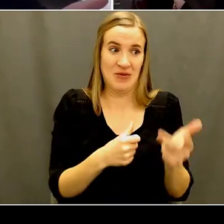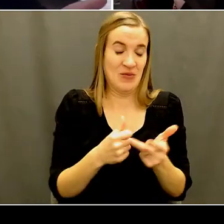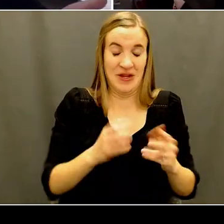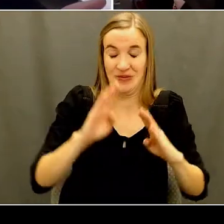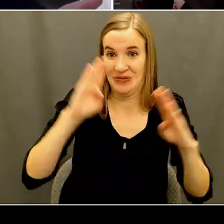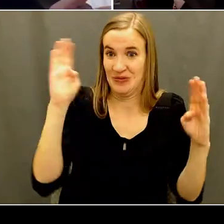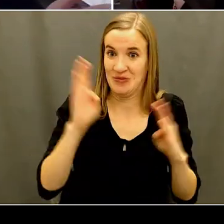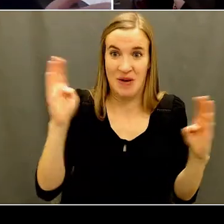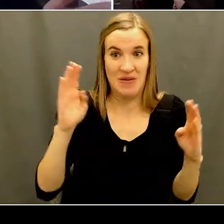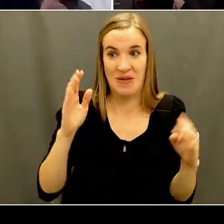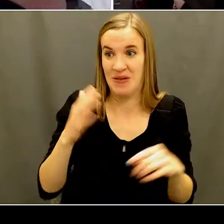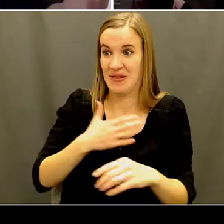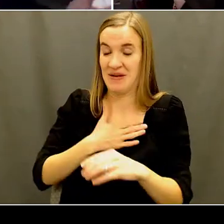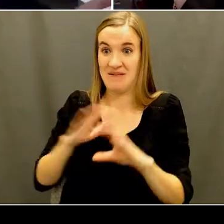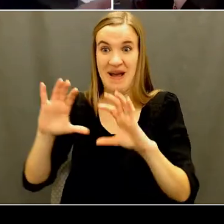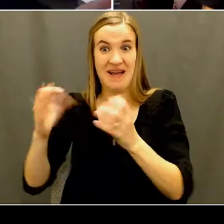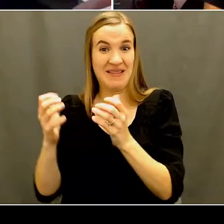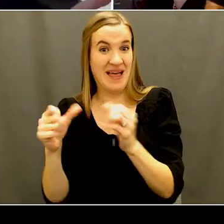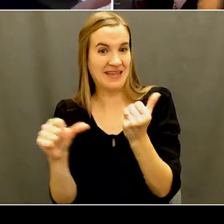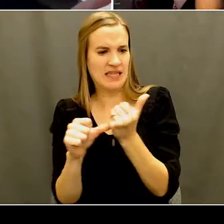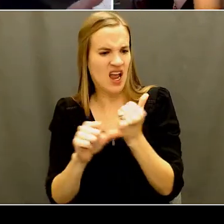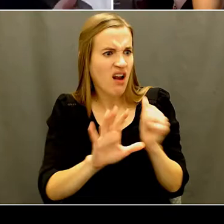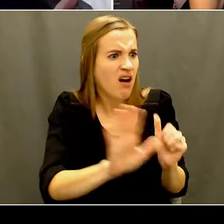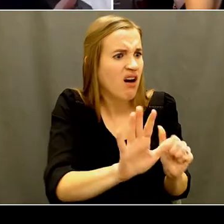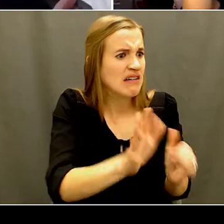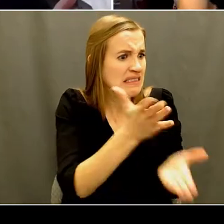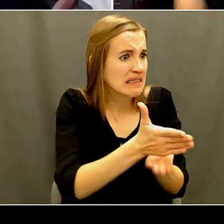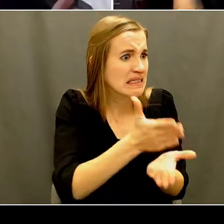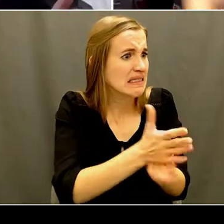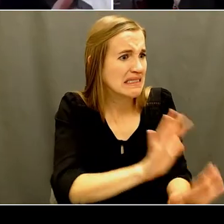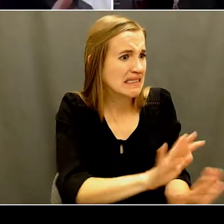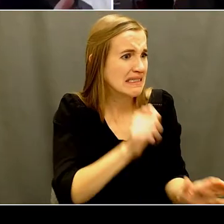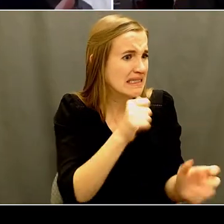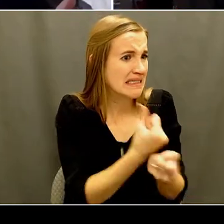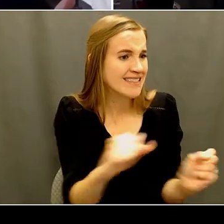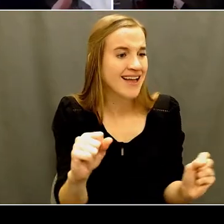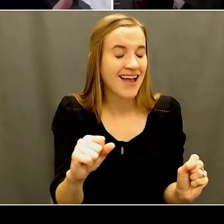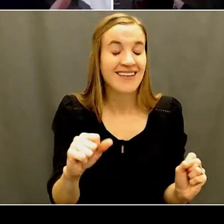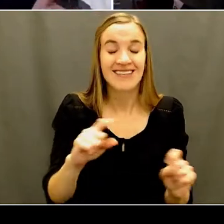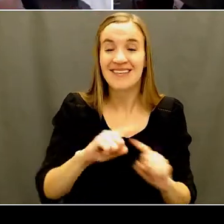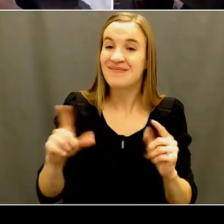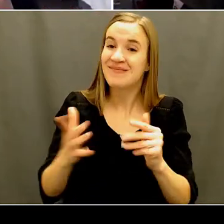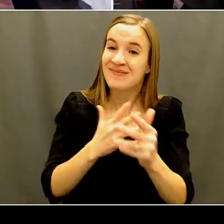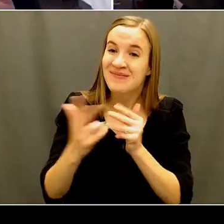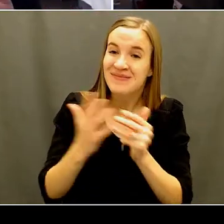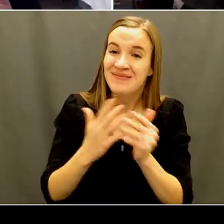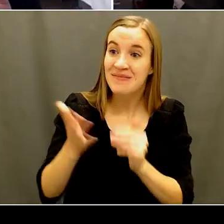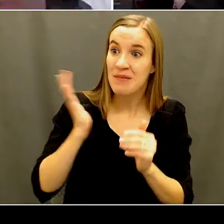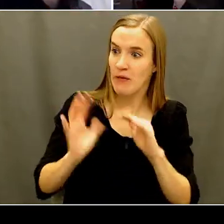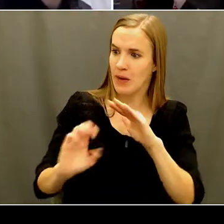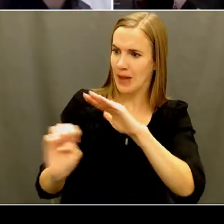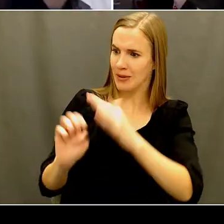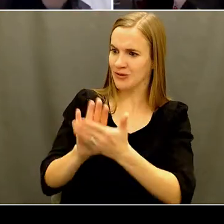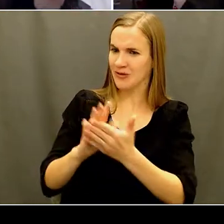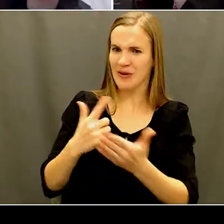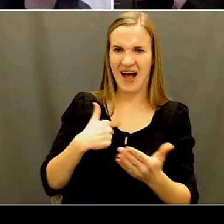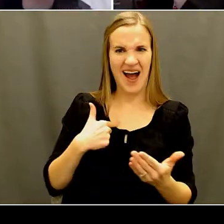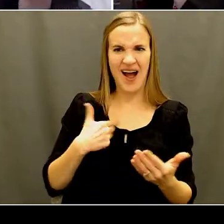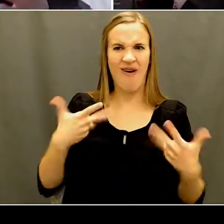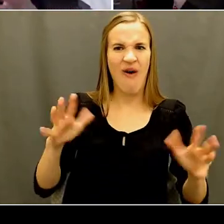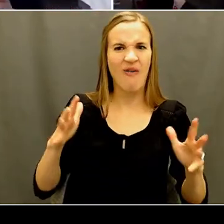organizer for a while. I just didn't realize it. And so, you know, growing